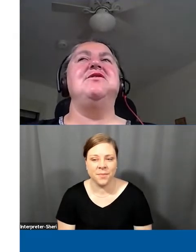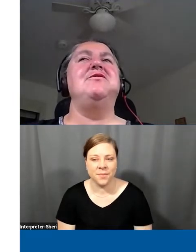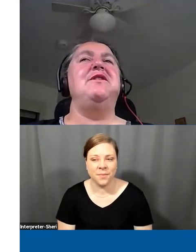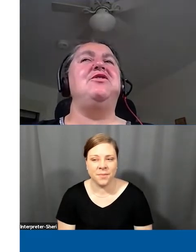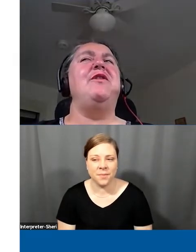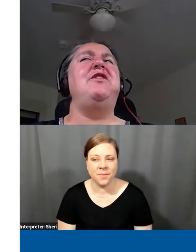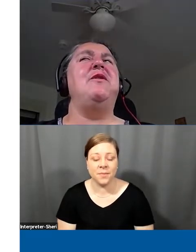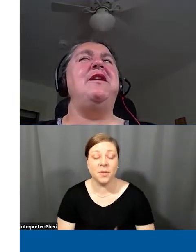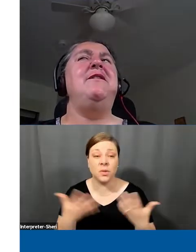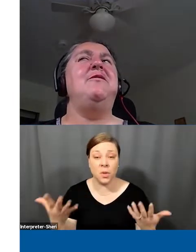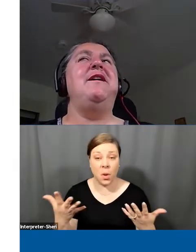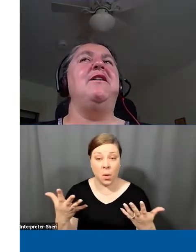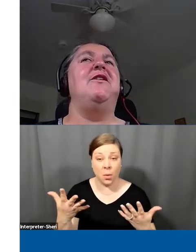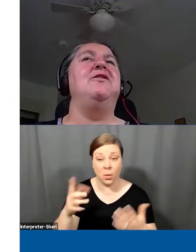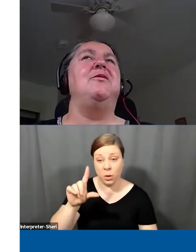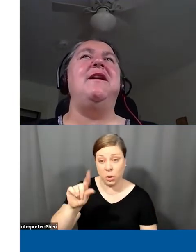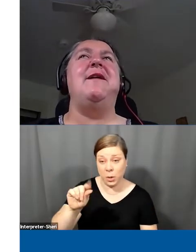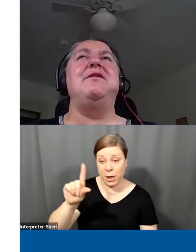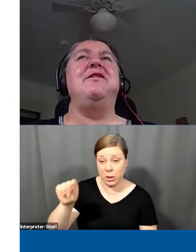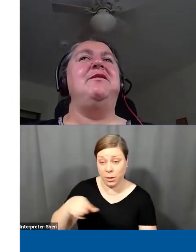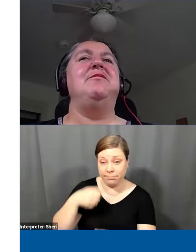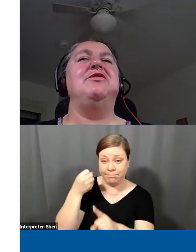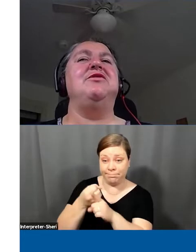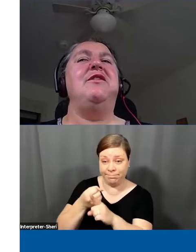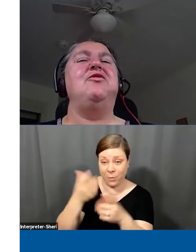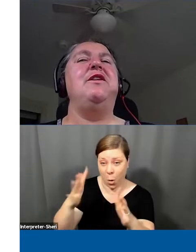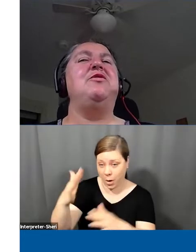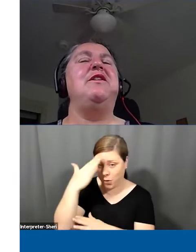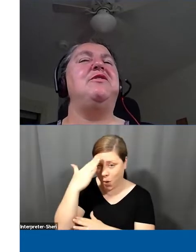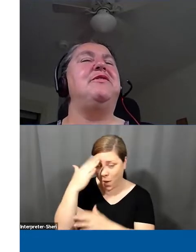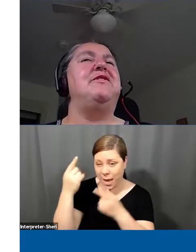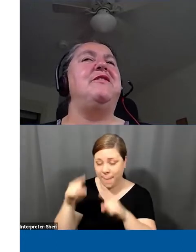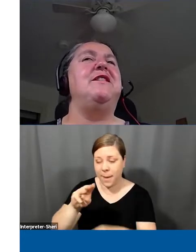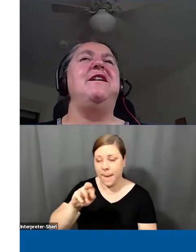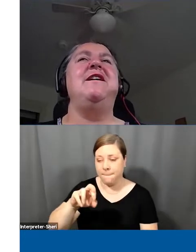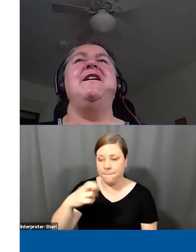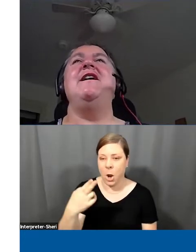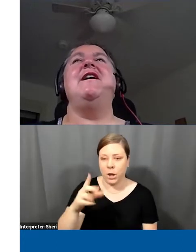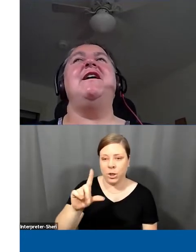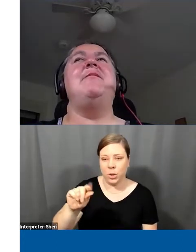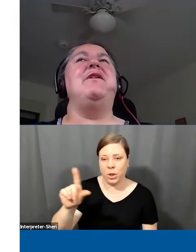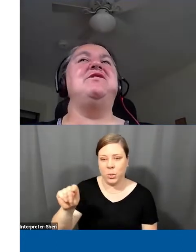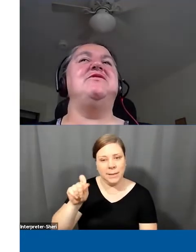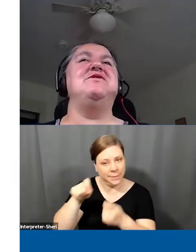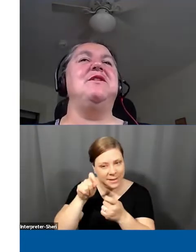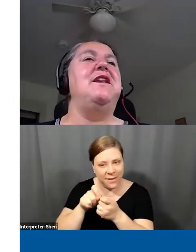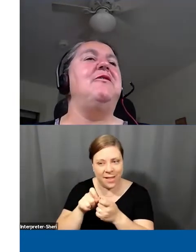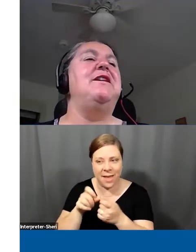So in 2020, we all know what happened in March of 2020, specifically, a bunch of us were getting ready